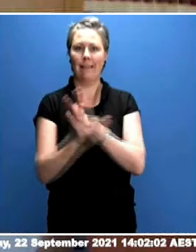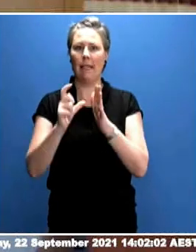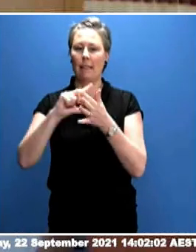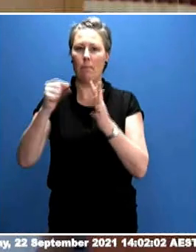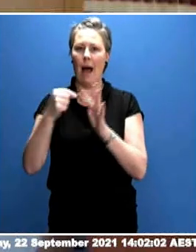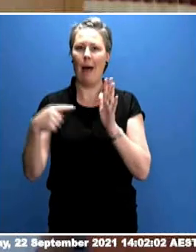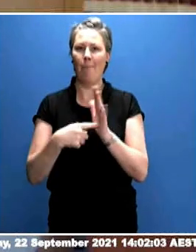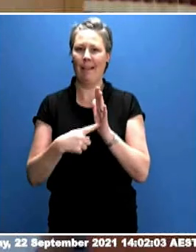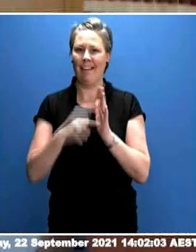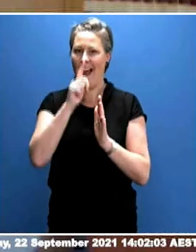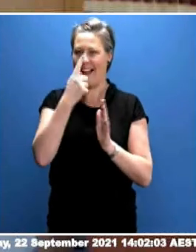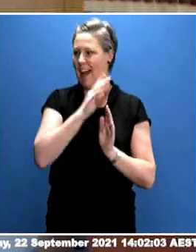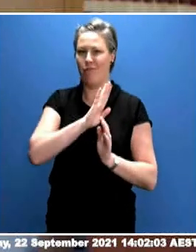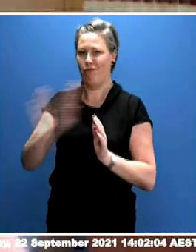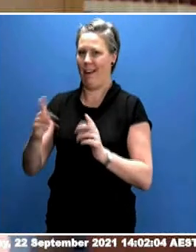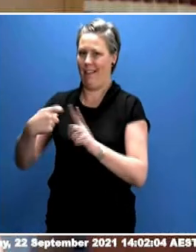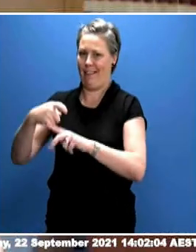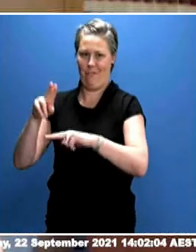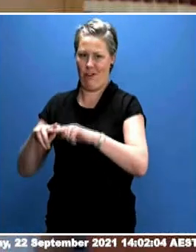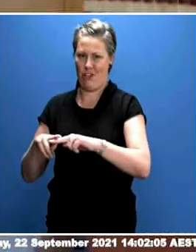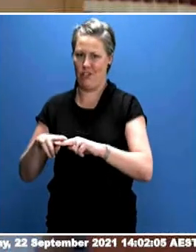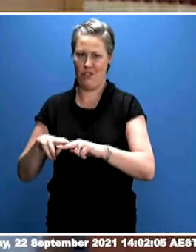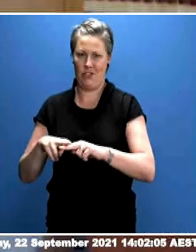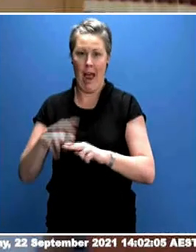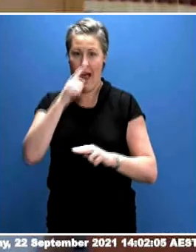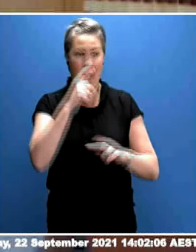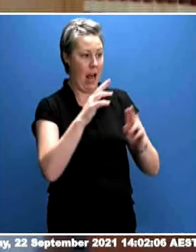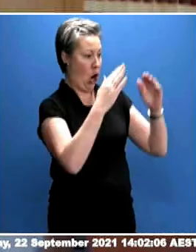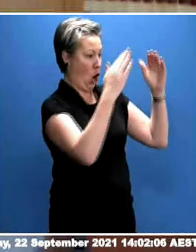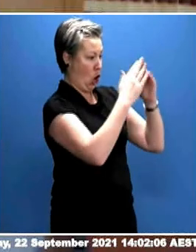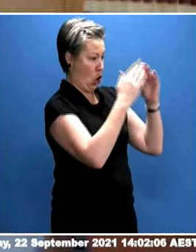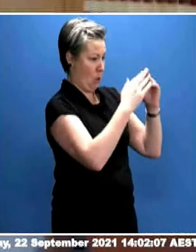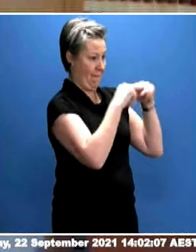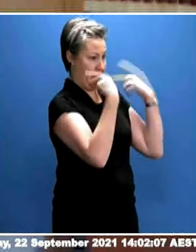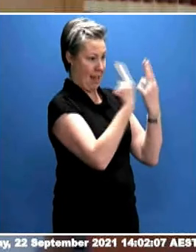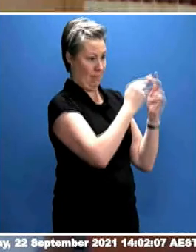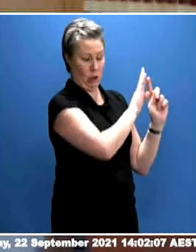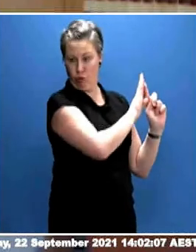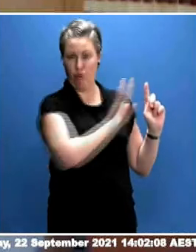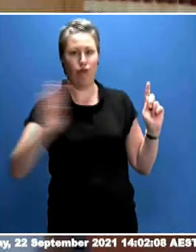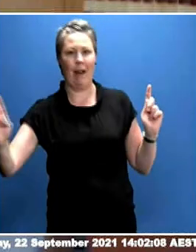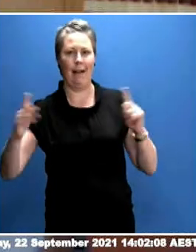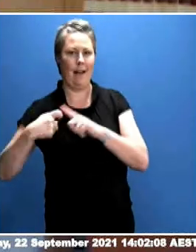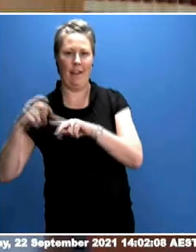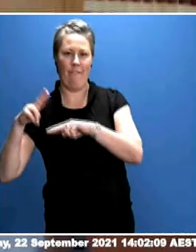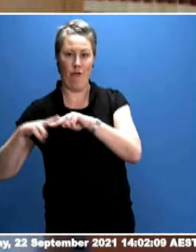So, legislatively, the children have to be on some form of protection order, either interim or time-limited.